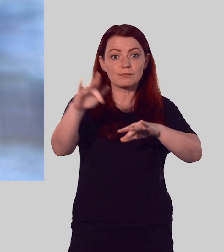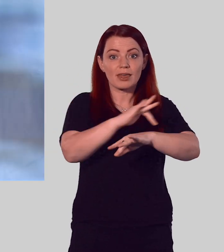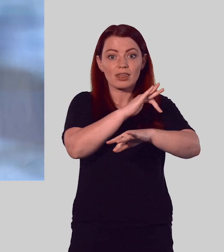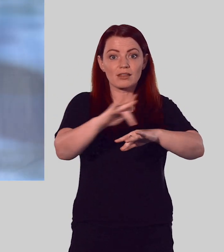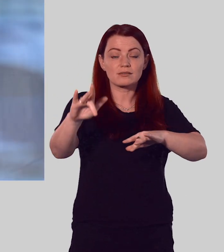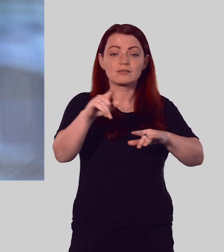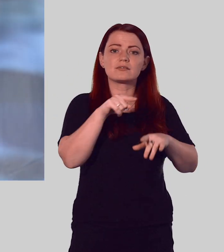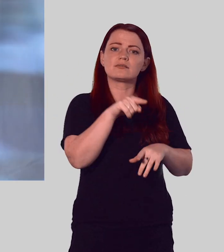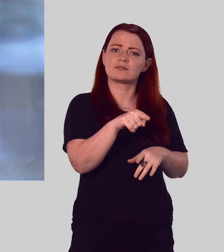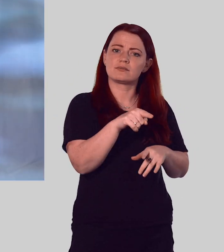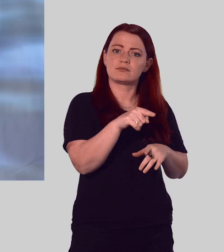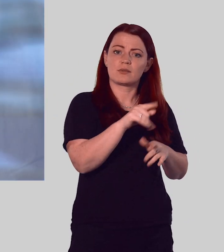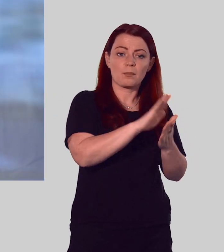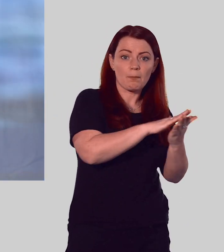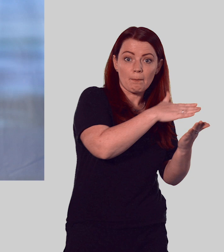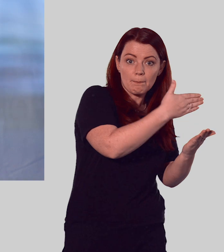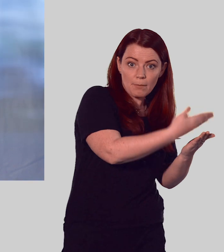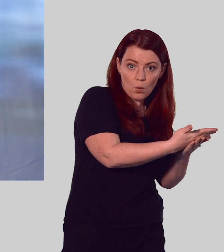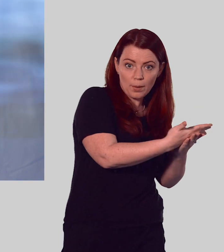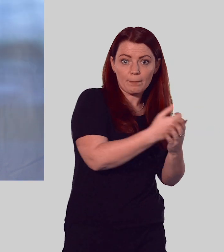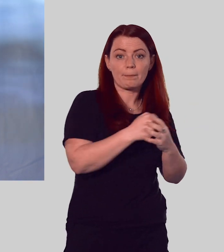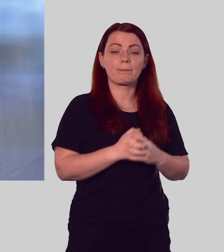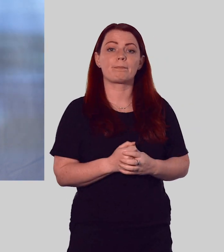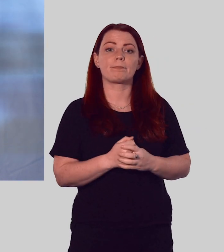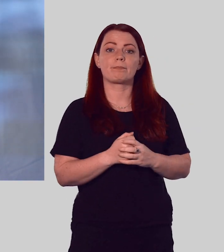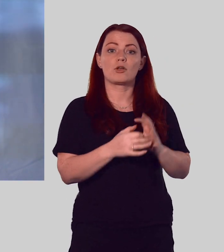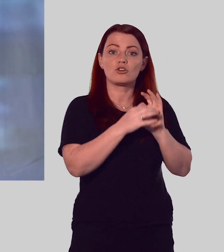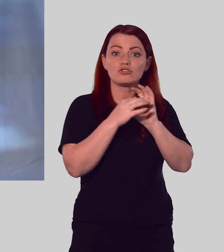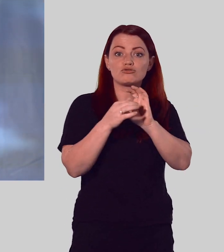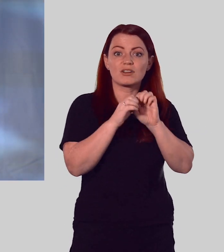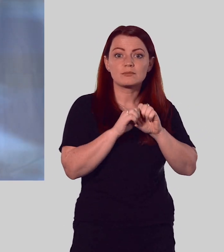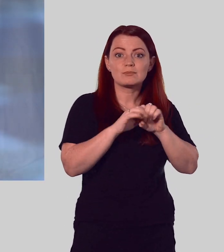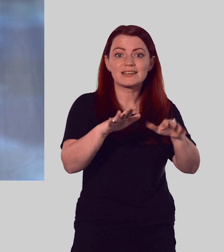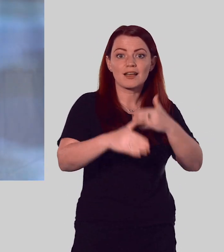a transmedia storytelling piece, a visual spoken word album,